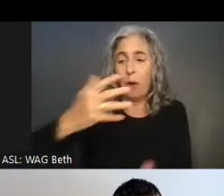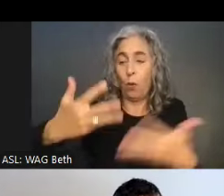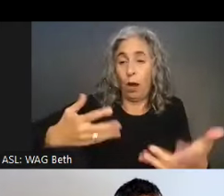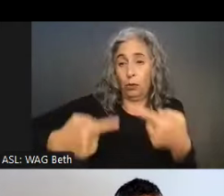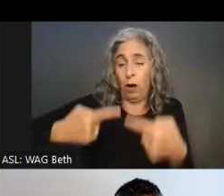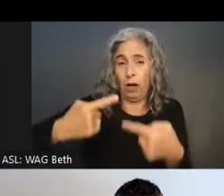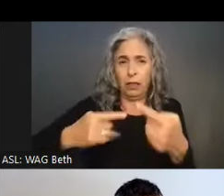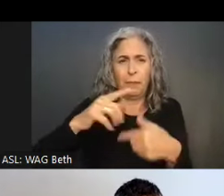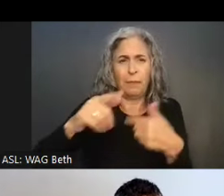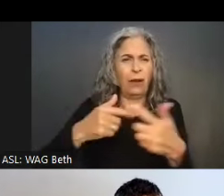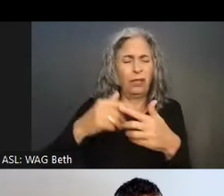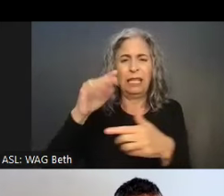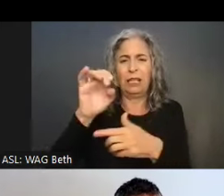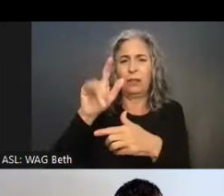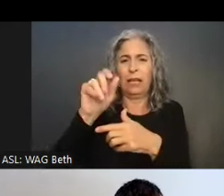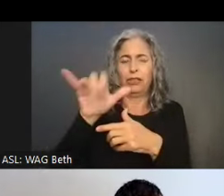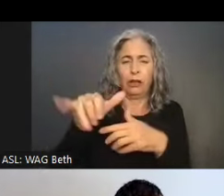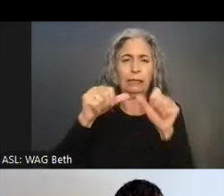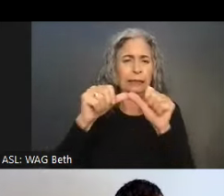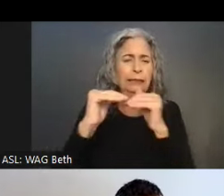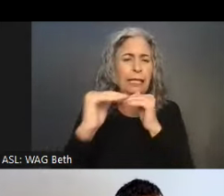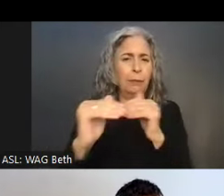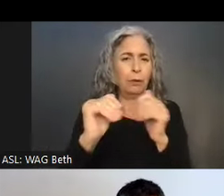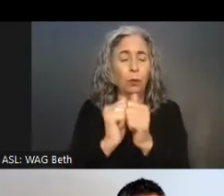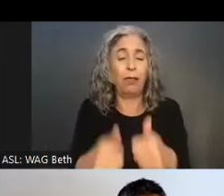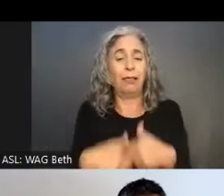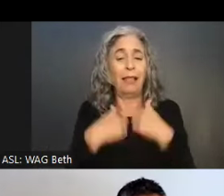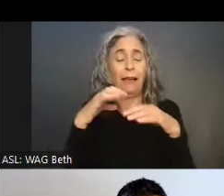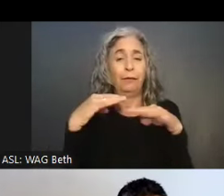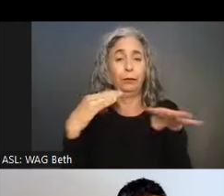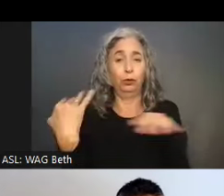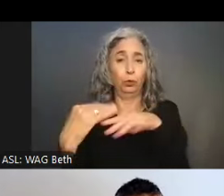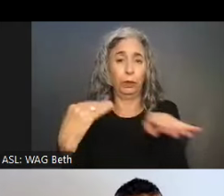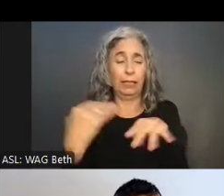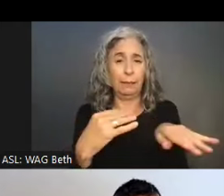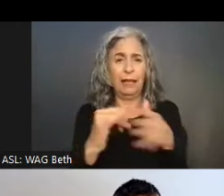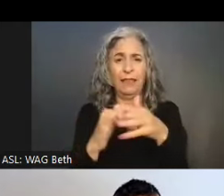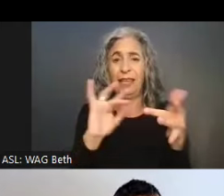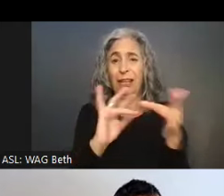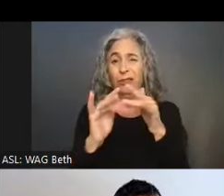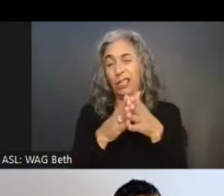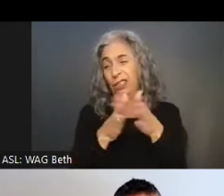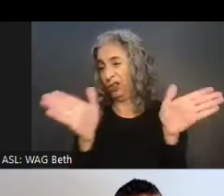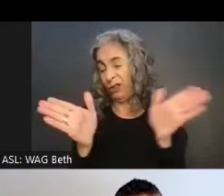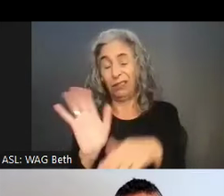sustainability when it comes to livestreaming and to the internet as general. There is only